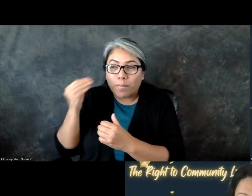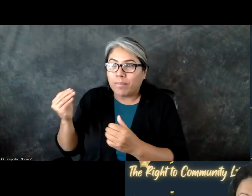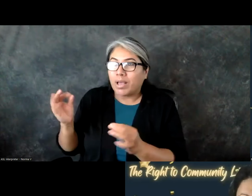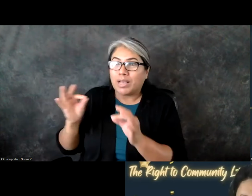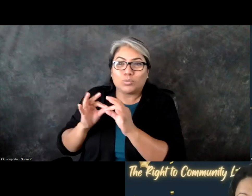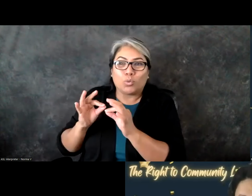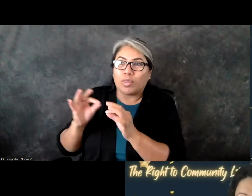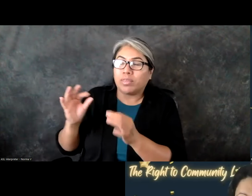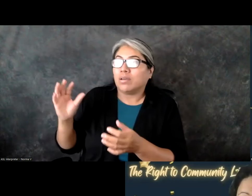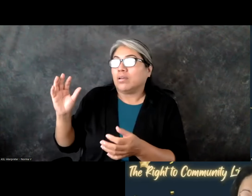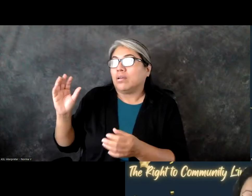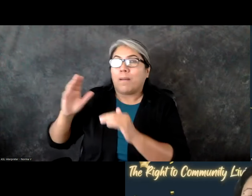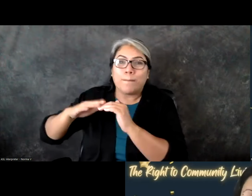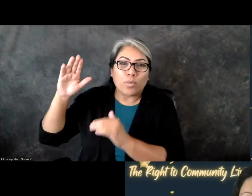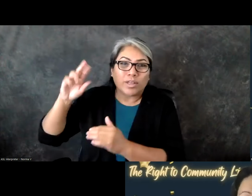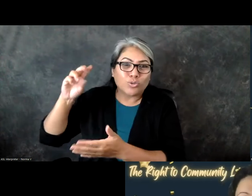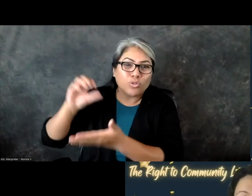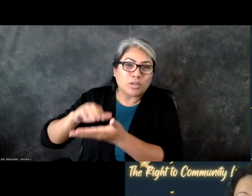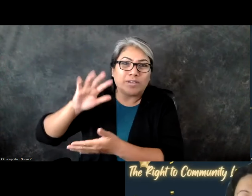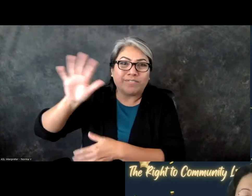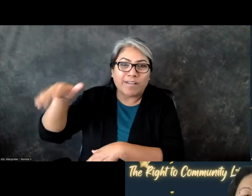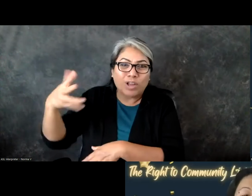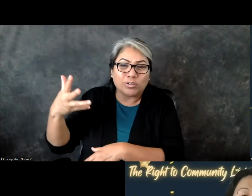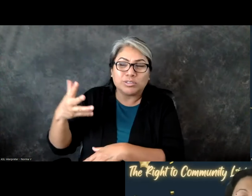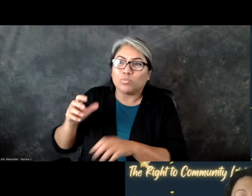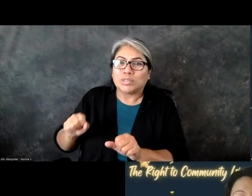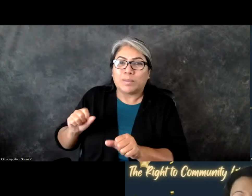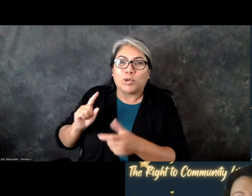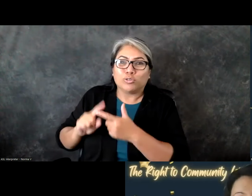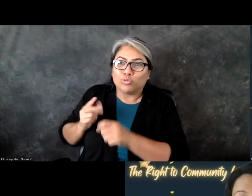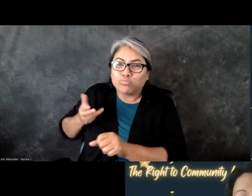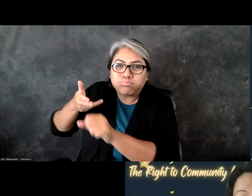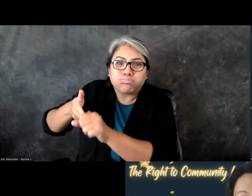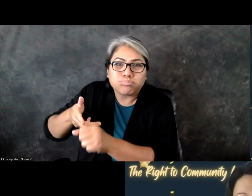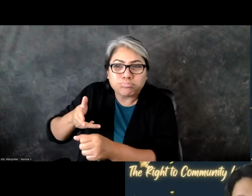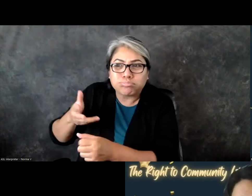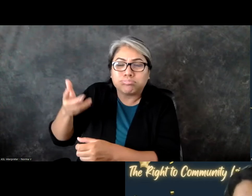Cal because of the previous limits of $2,000. Whereas